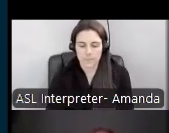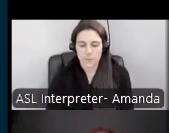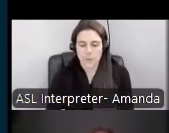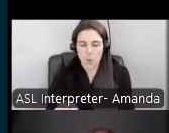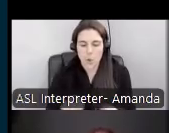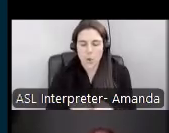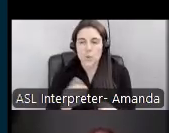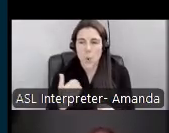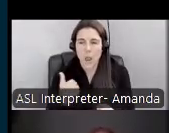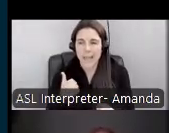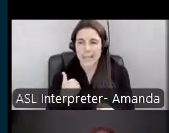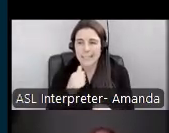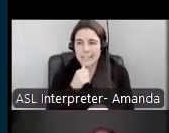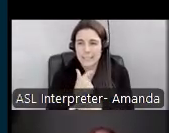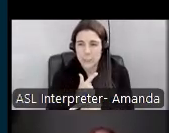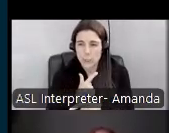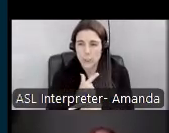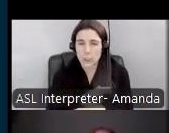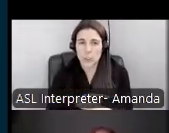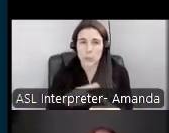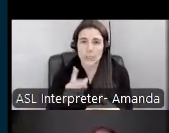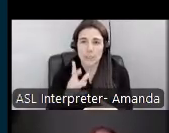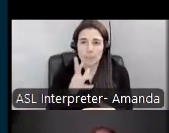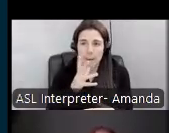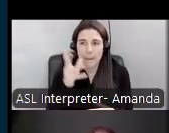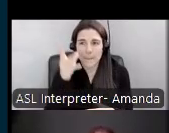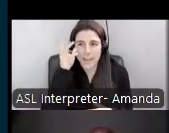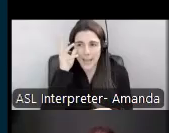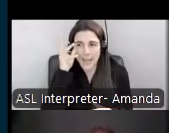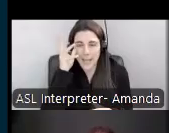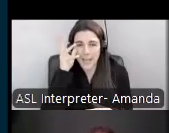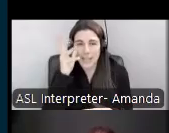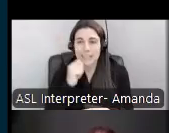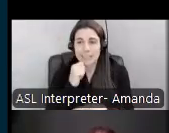the family is mom, dad and one year old sister,